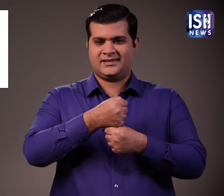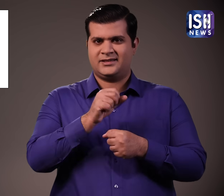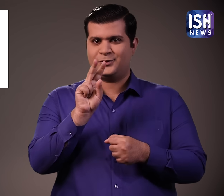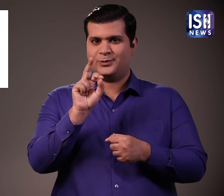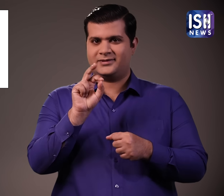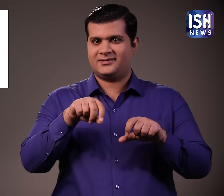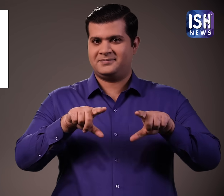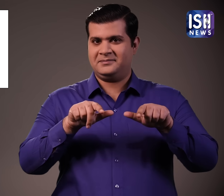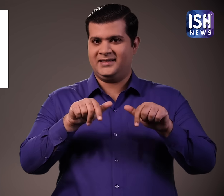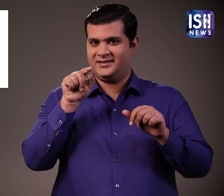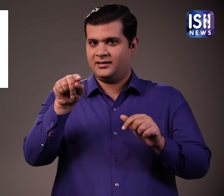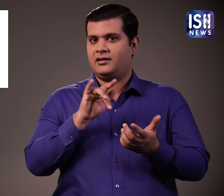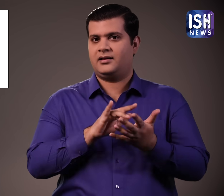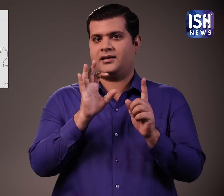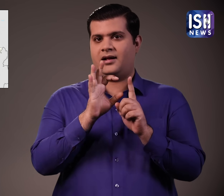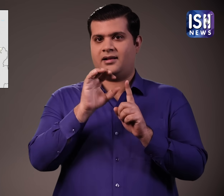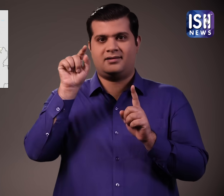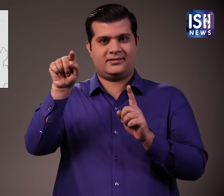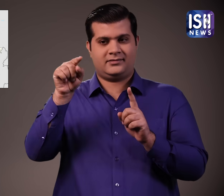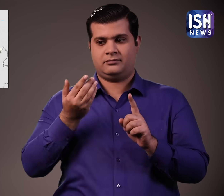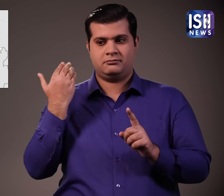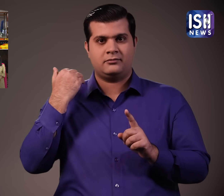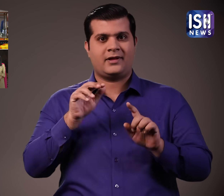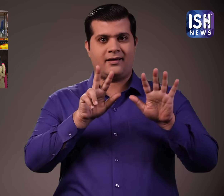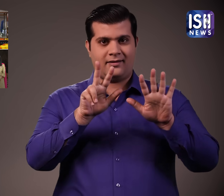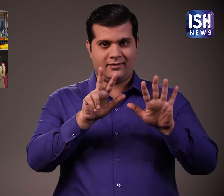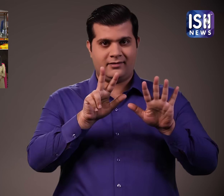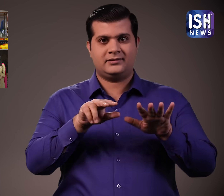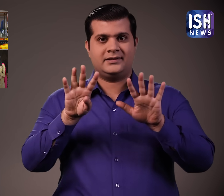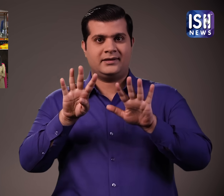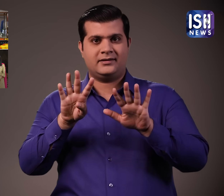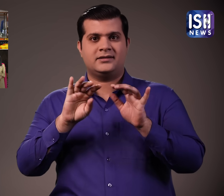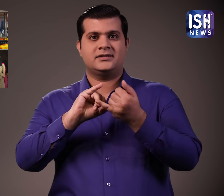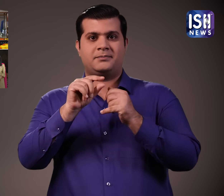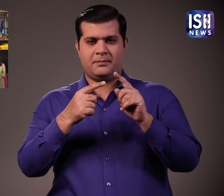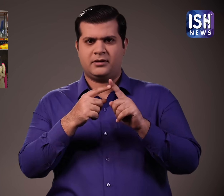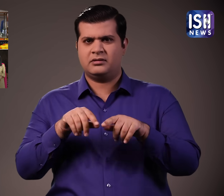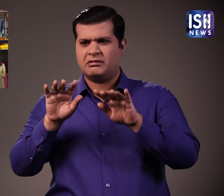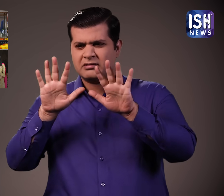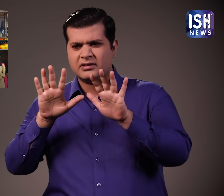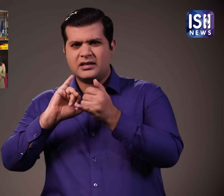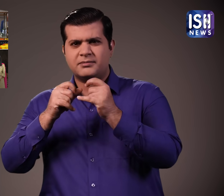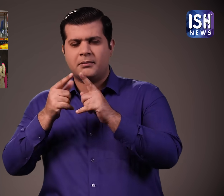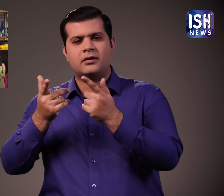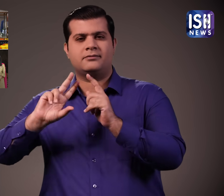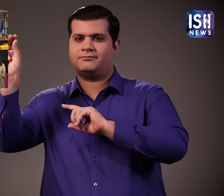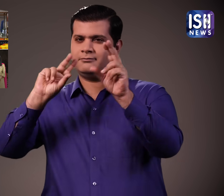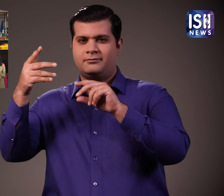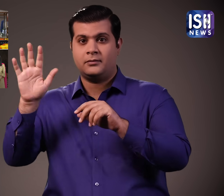The G20 Summit was held on 8th and 9th September 2023 in Delhi. The world leaders flew back on 10th September.